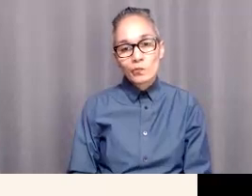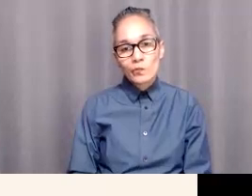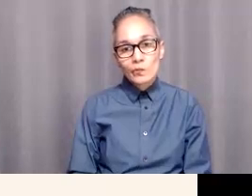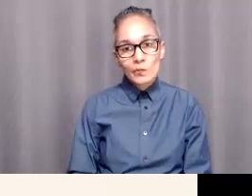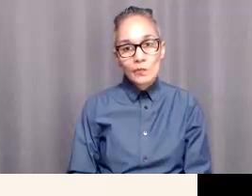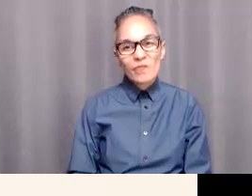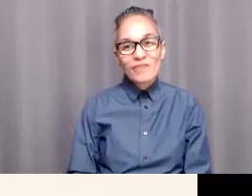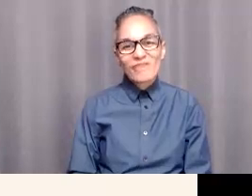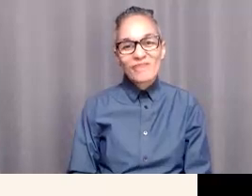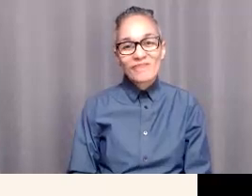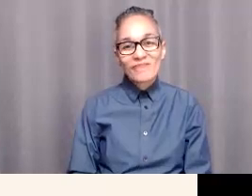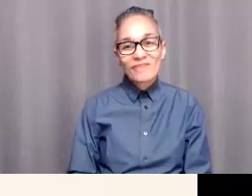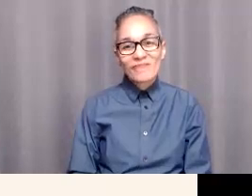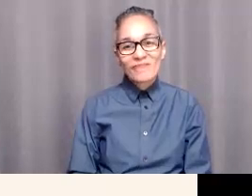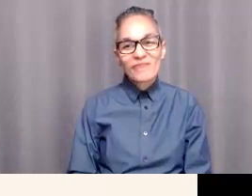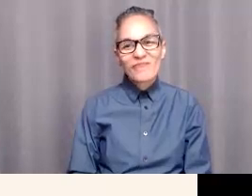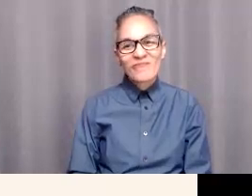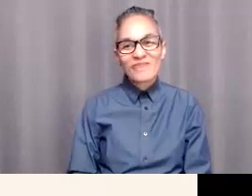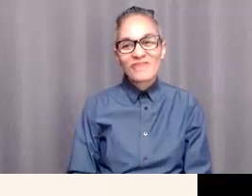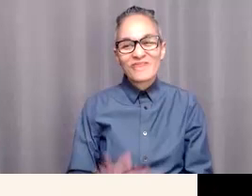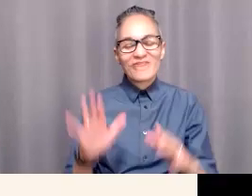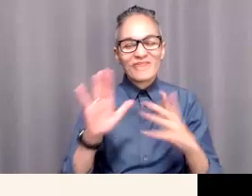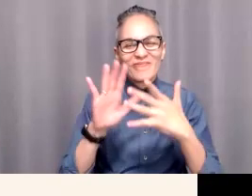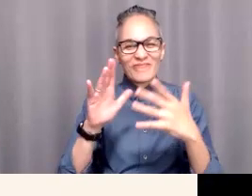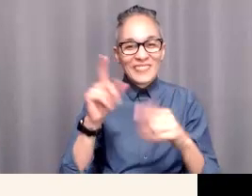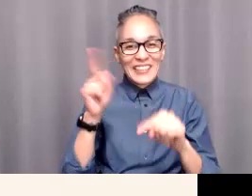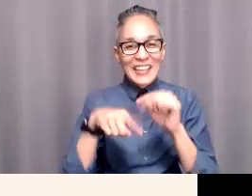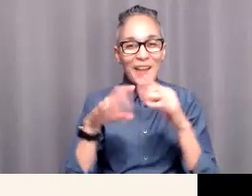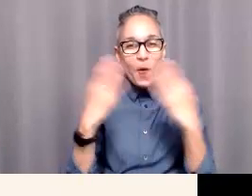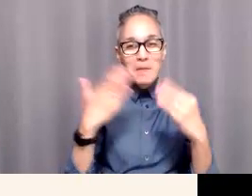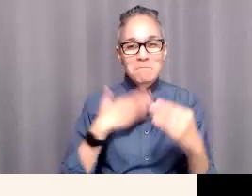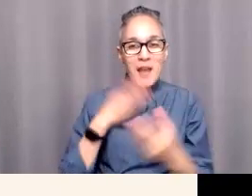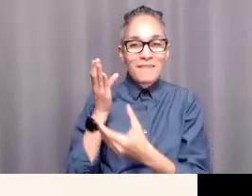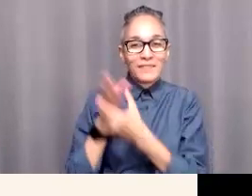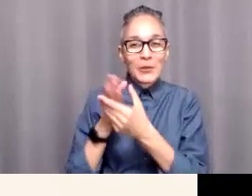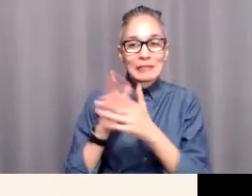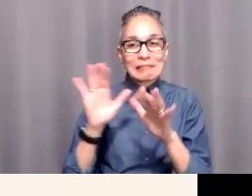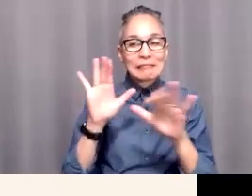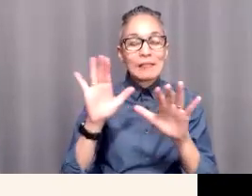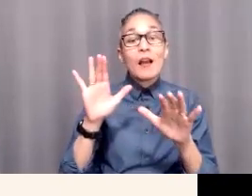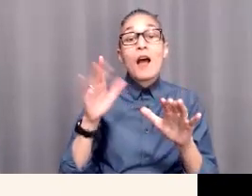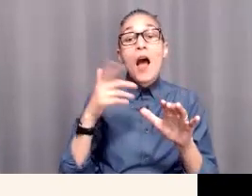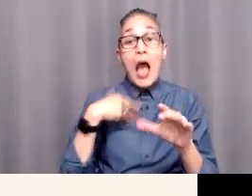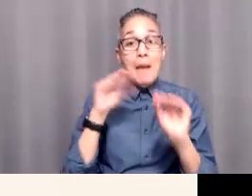I have your faces over here, and I can't get to my full. But I'm going to drop into the chat.